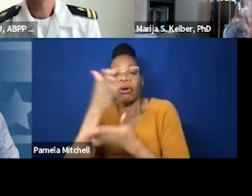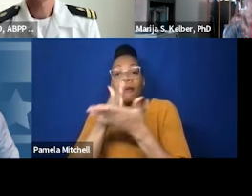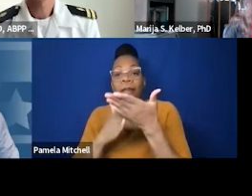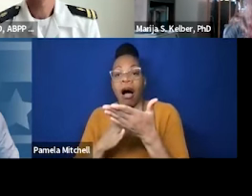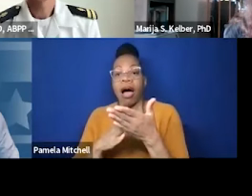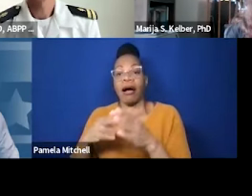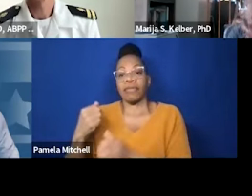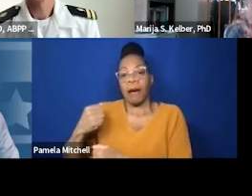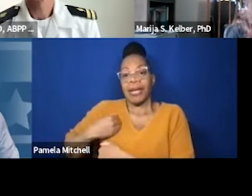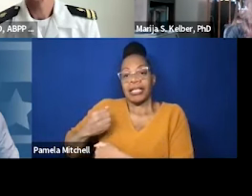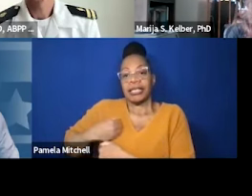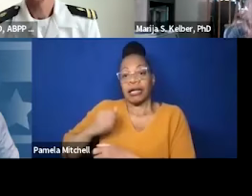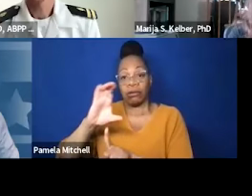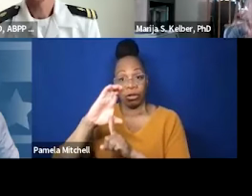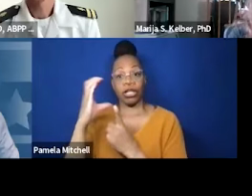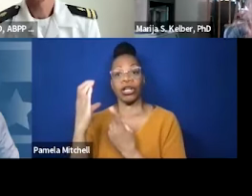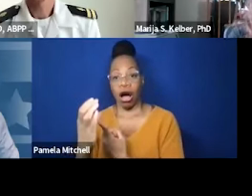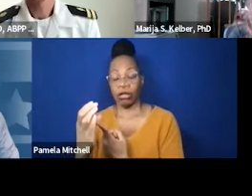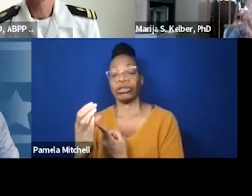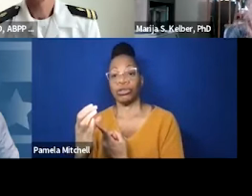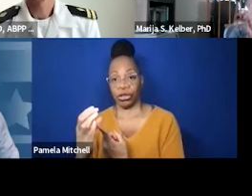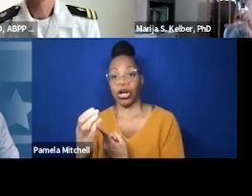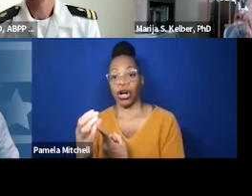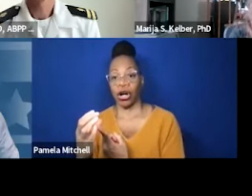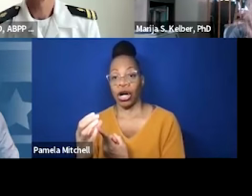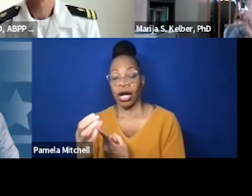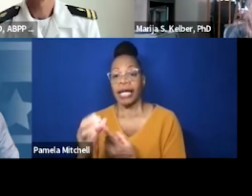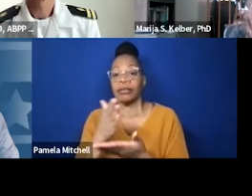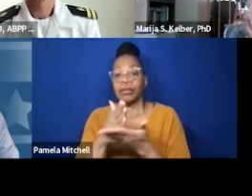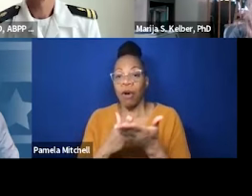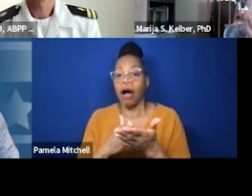Those aspects don't often continue beyond service.